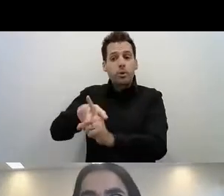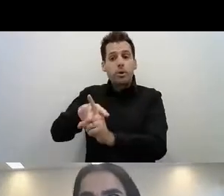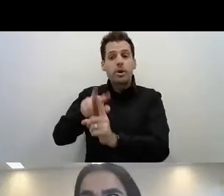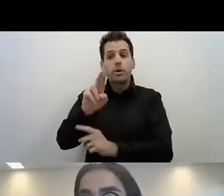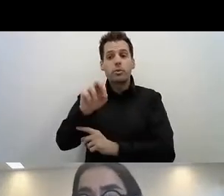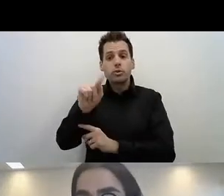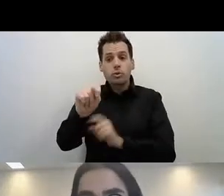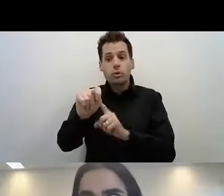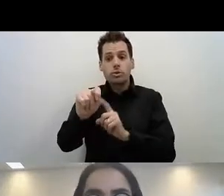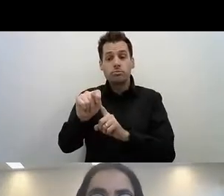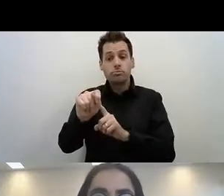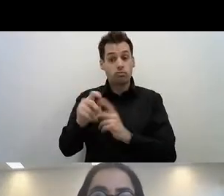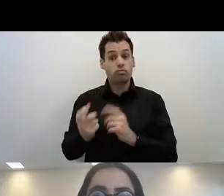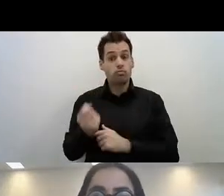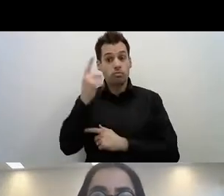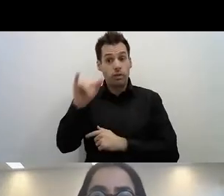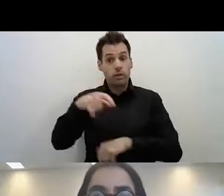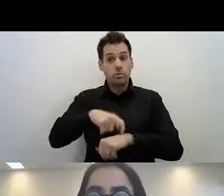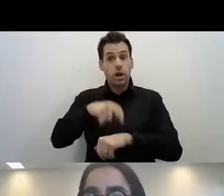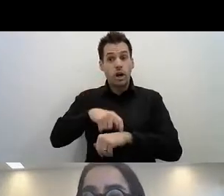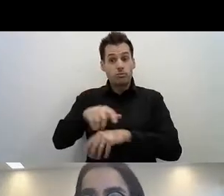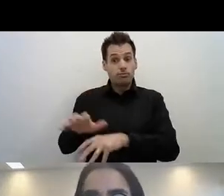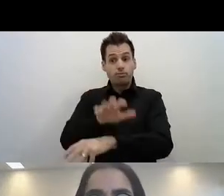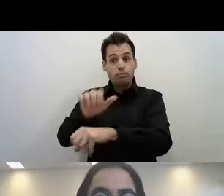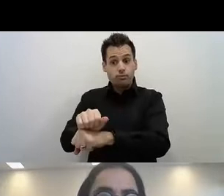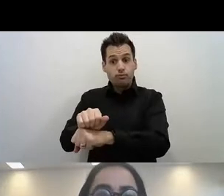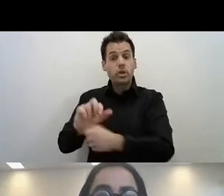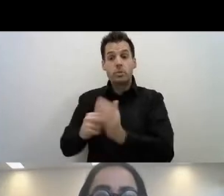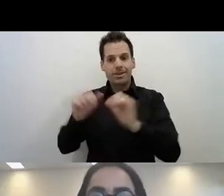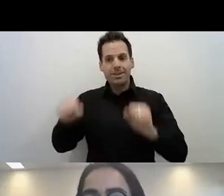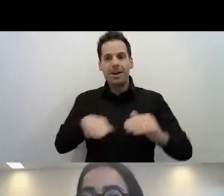um as part of the reservation access to the resort's many amenities like the pool